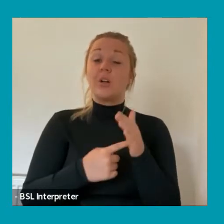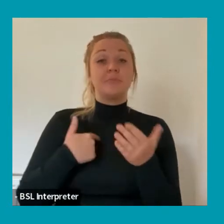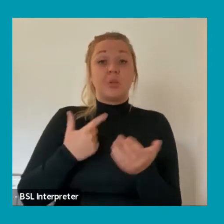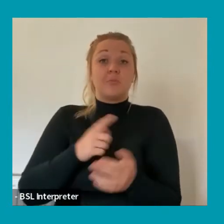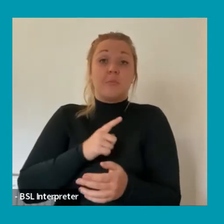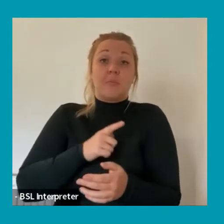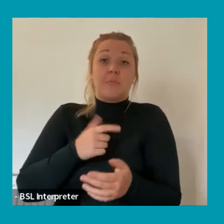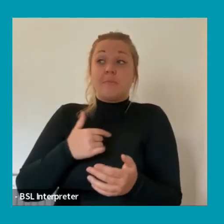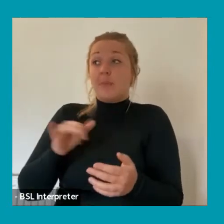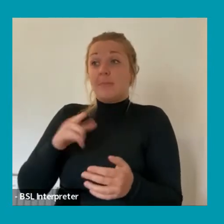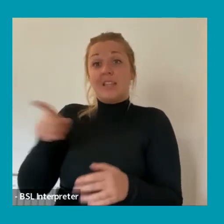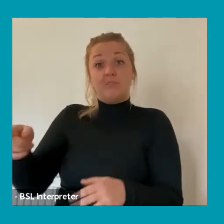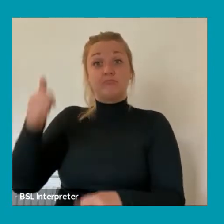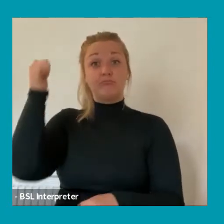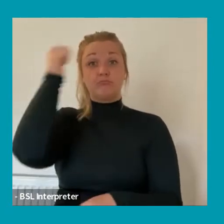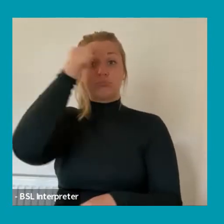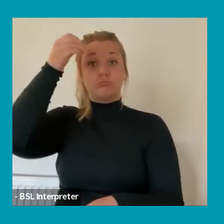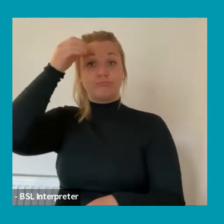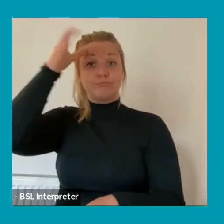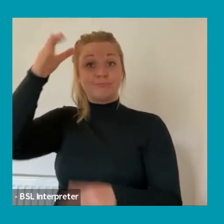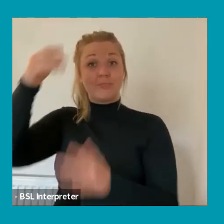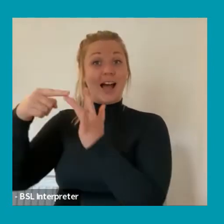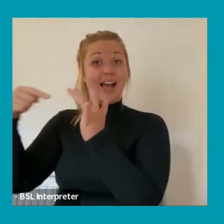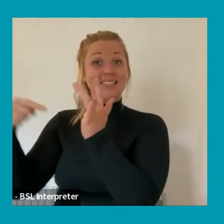But if you're not, I think you're blind fold example.